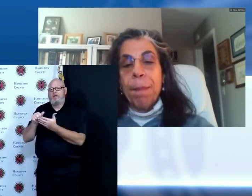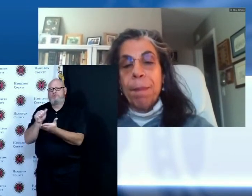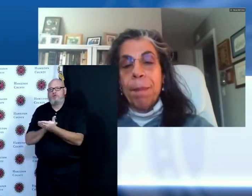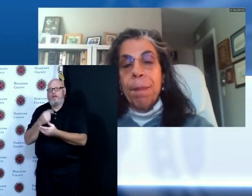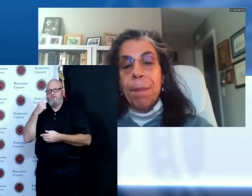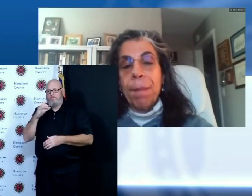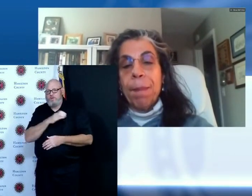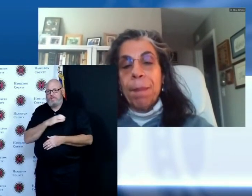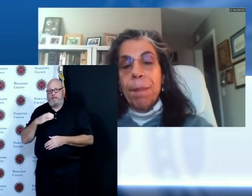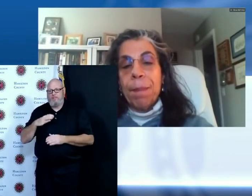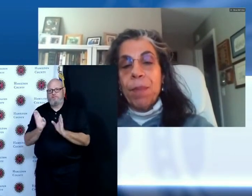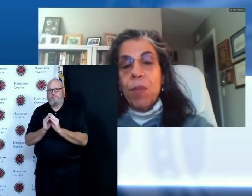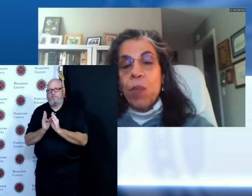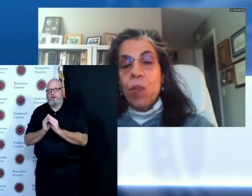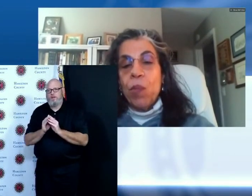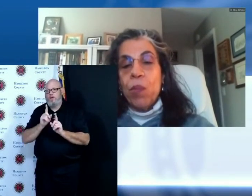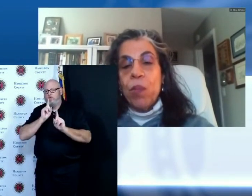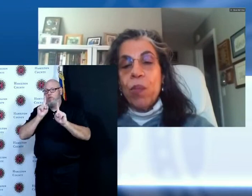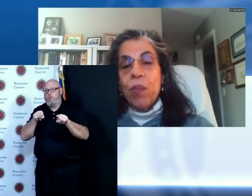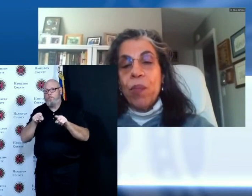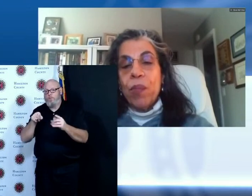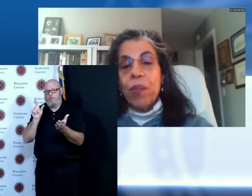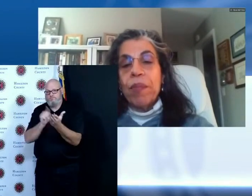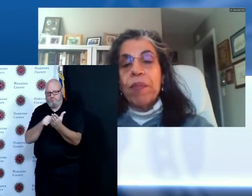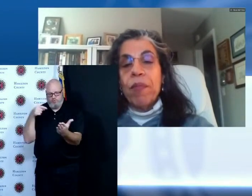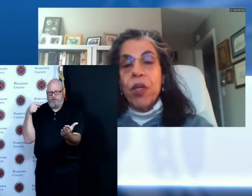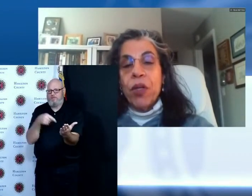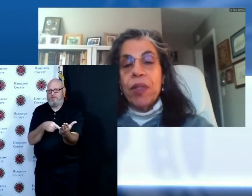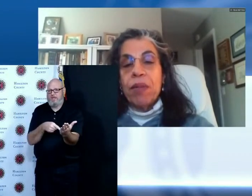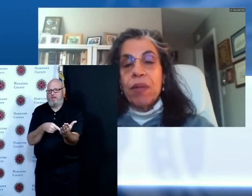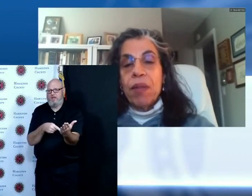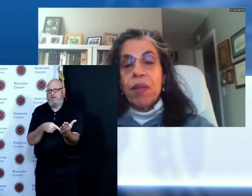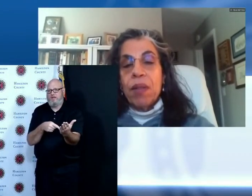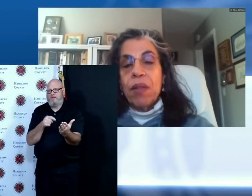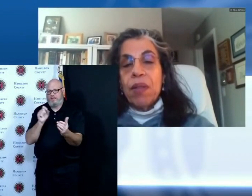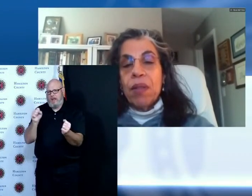I'm going to ask her to come up and talk about the resolution that passed yesterday Commissioner